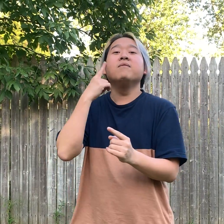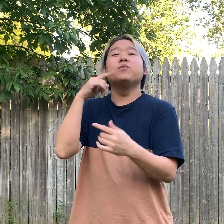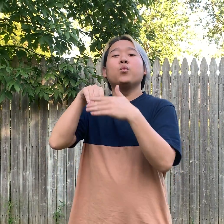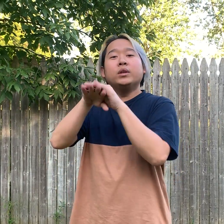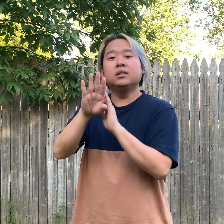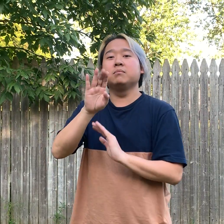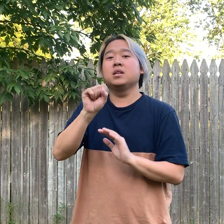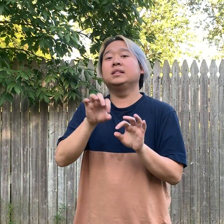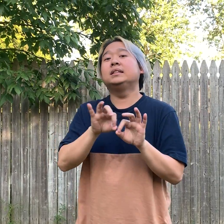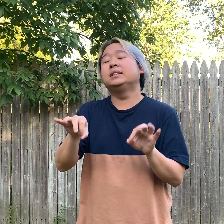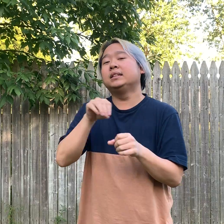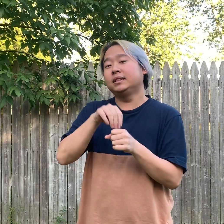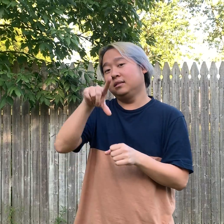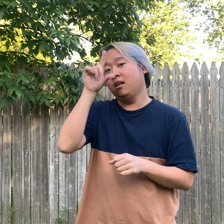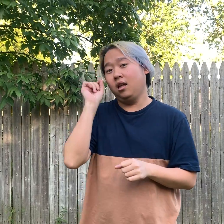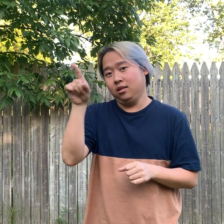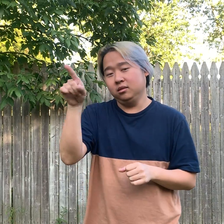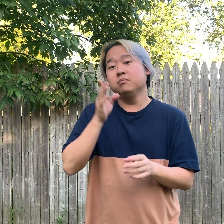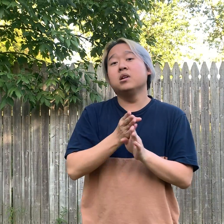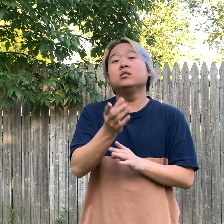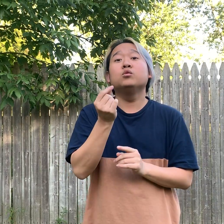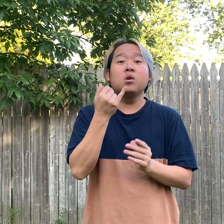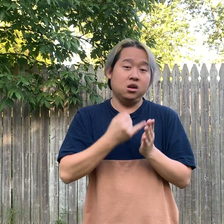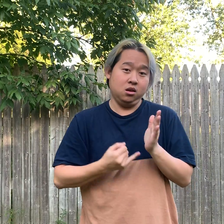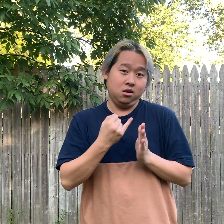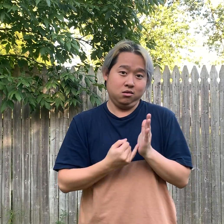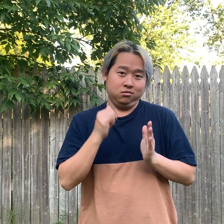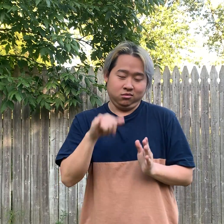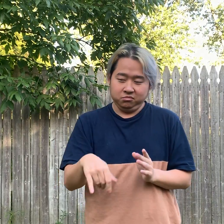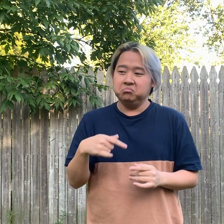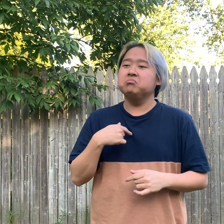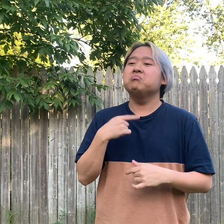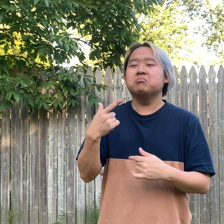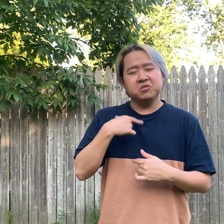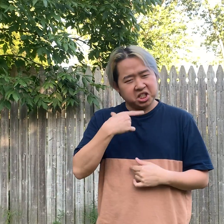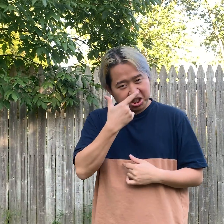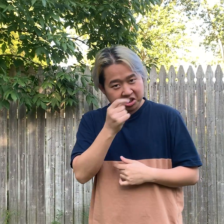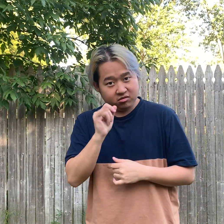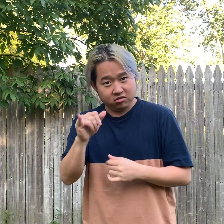that had been offered to me by Gallaudet University with a major in art. I went through the application process, which included taking the required SAT exam.